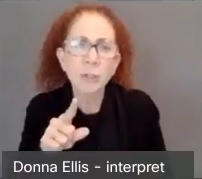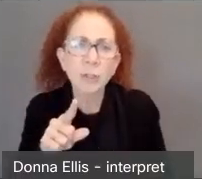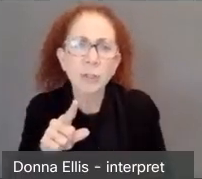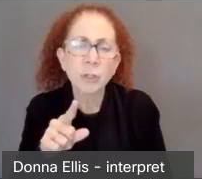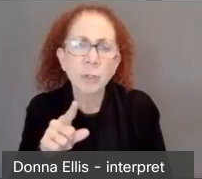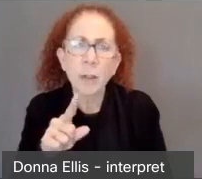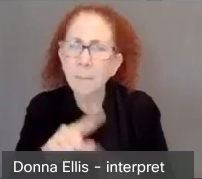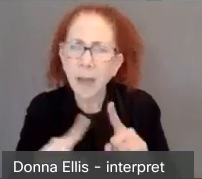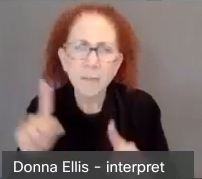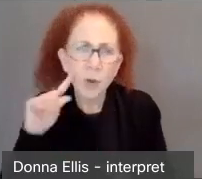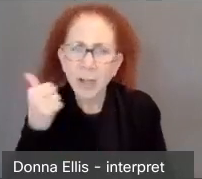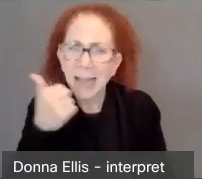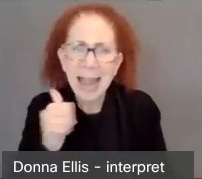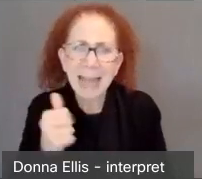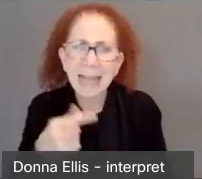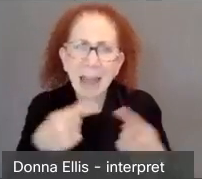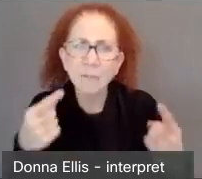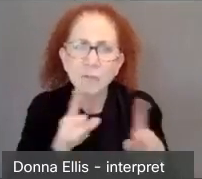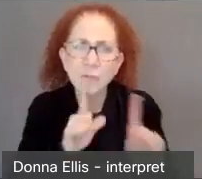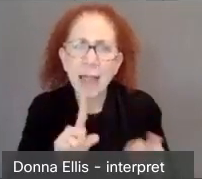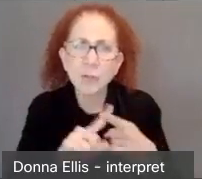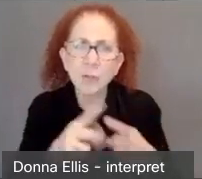reports of adverse reactions of vaccine in the County?